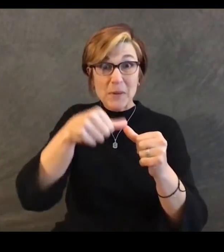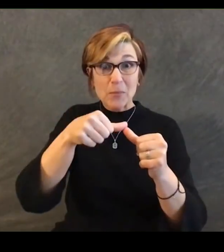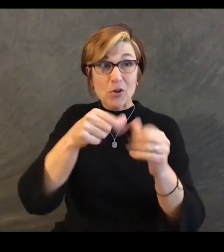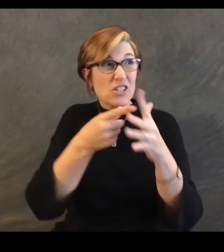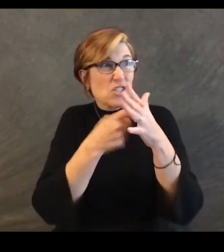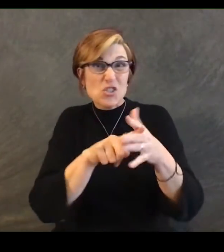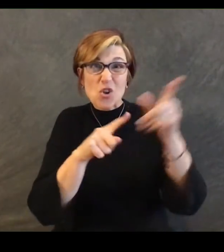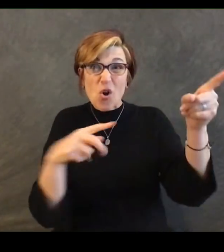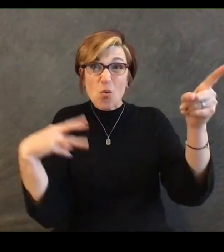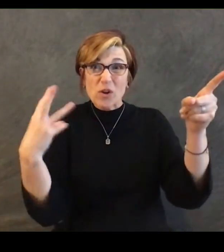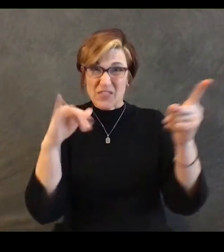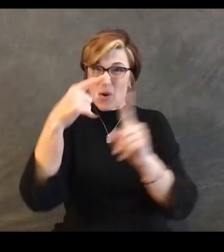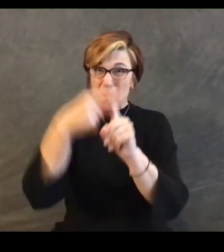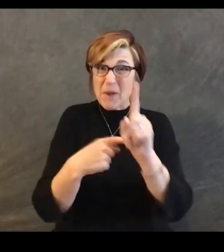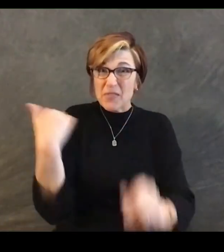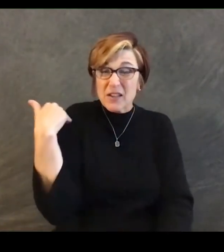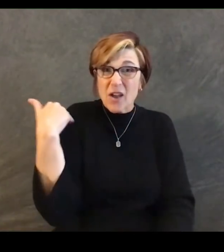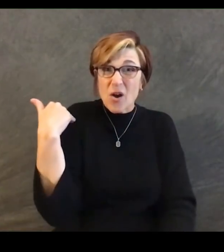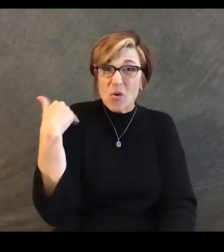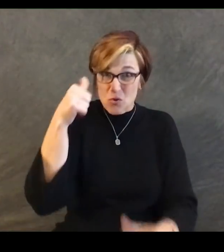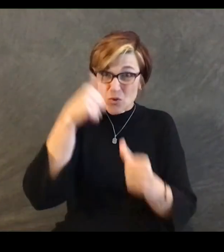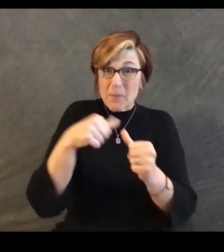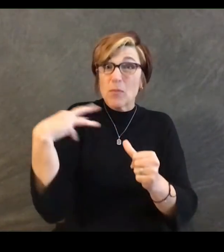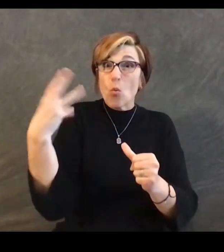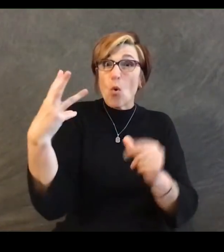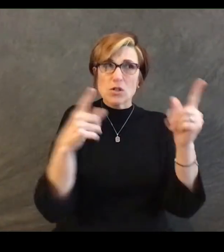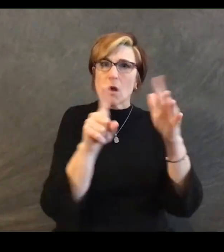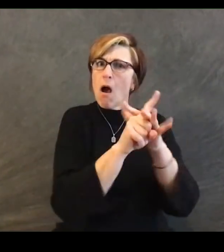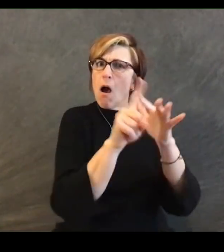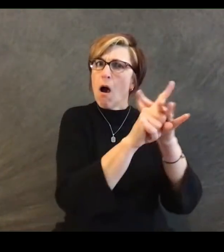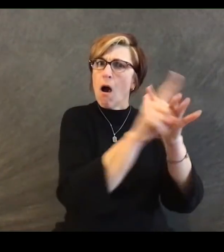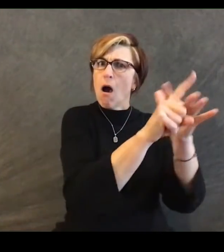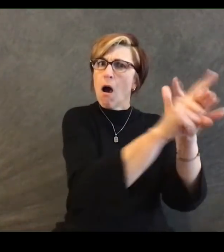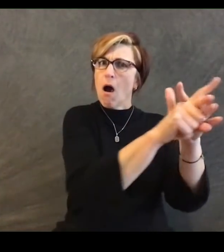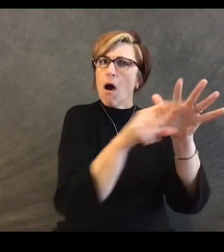month ago when they started to have the issues in Washington State but they